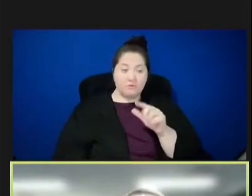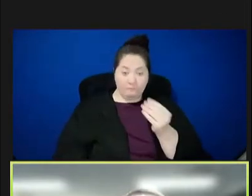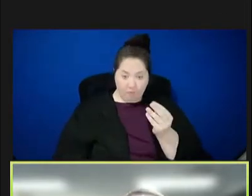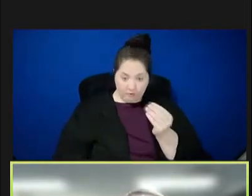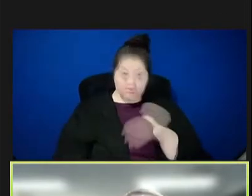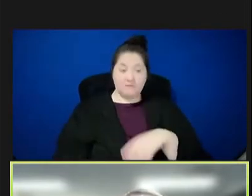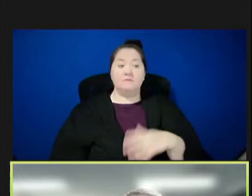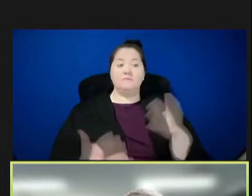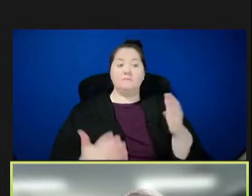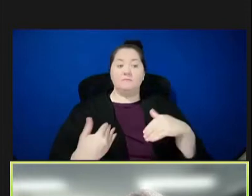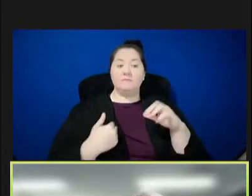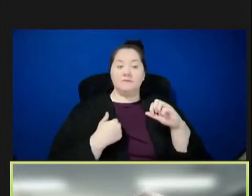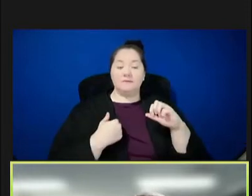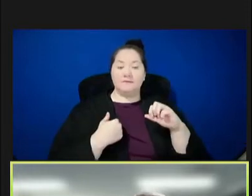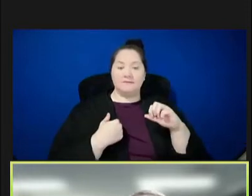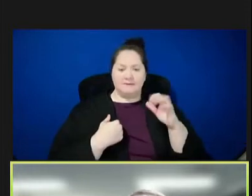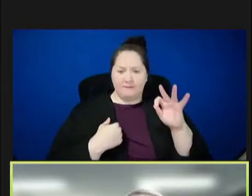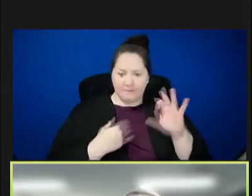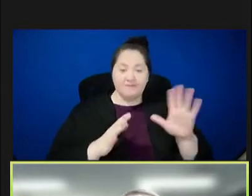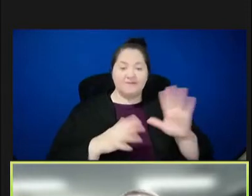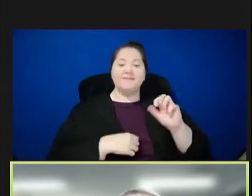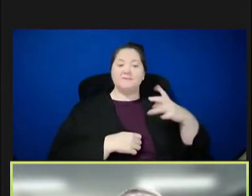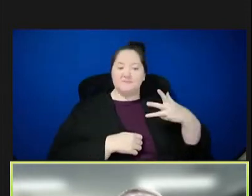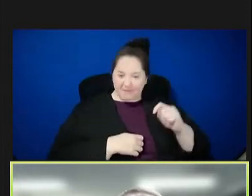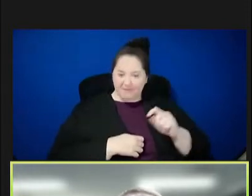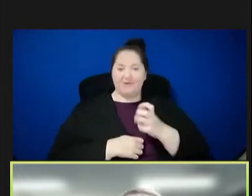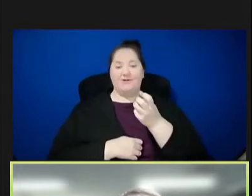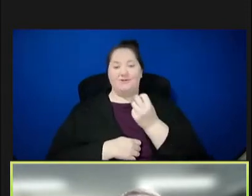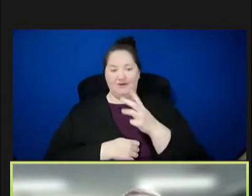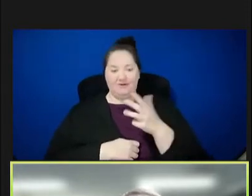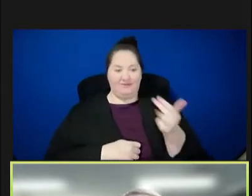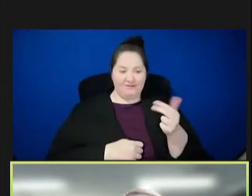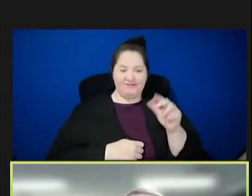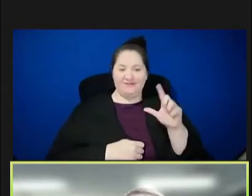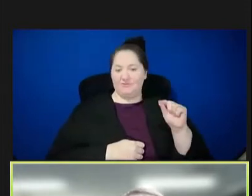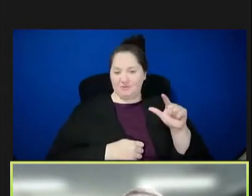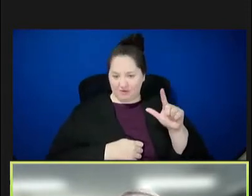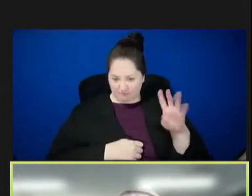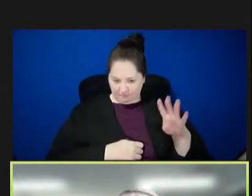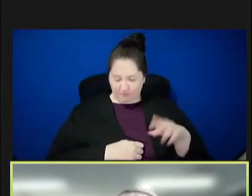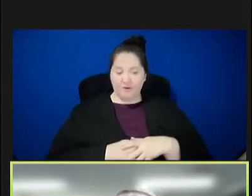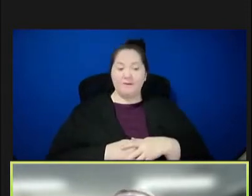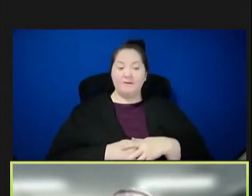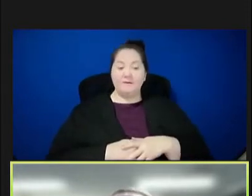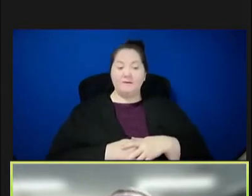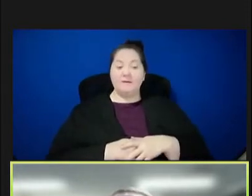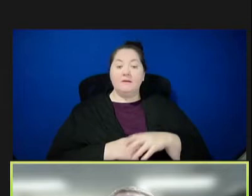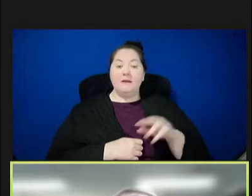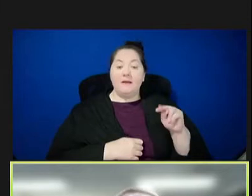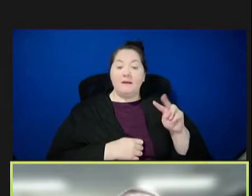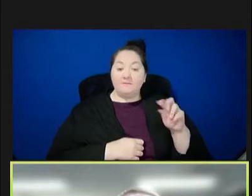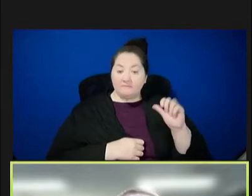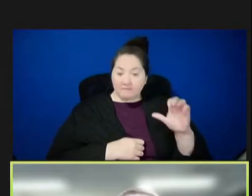and September 12th to 13th, 2024. Please refer to the NVAC website for final details on these